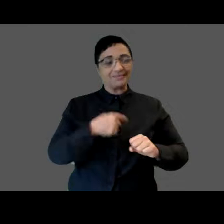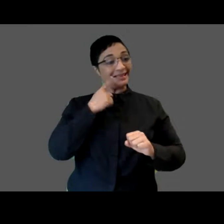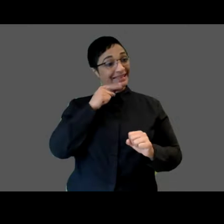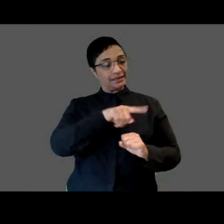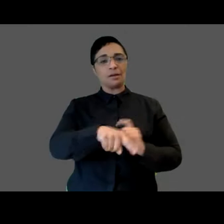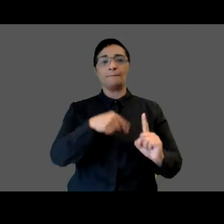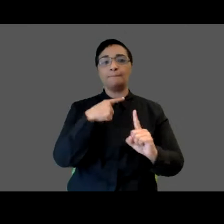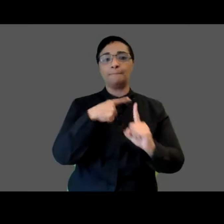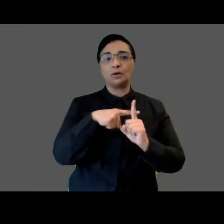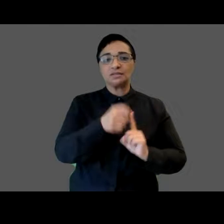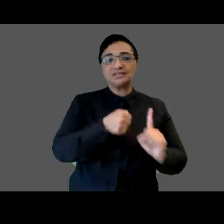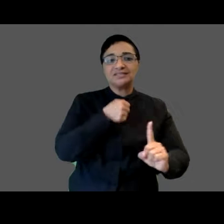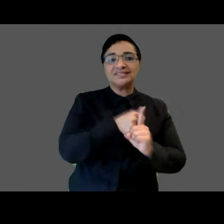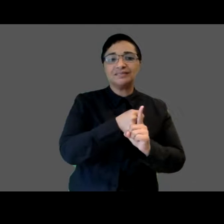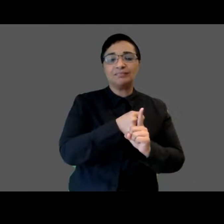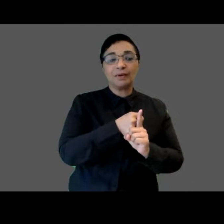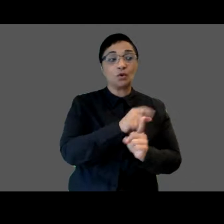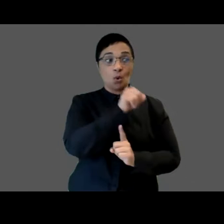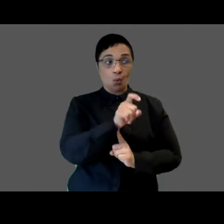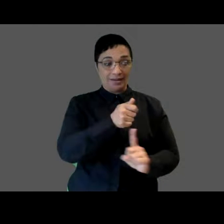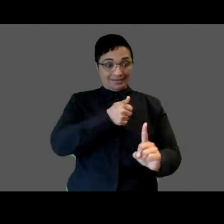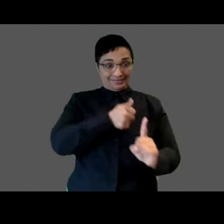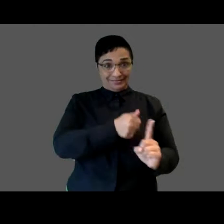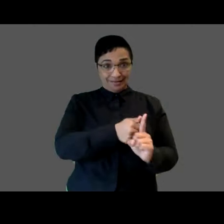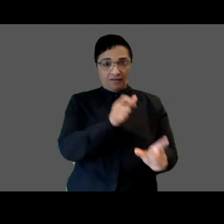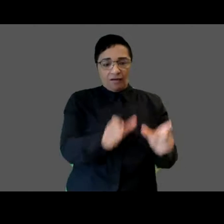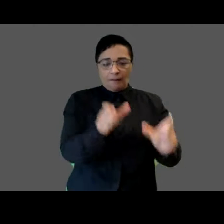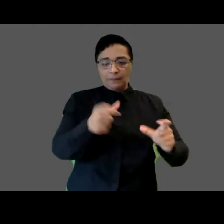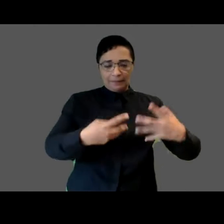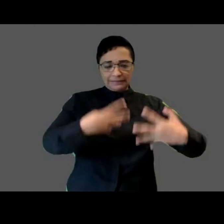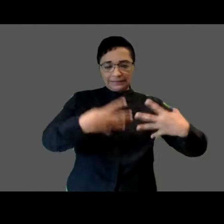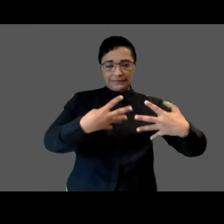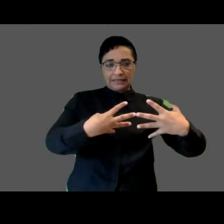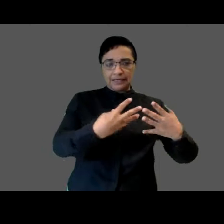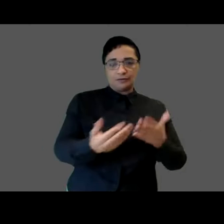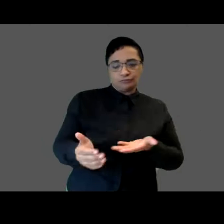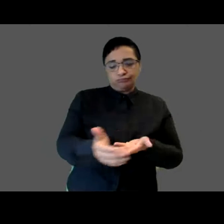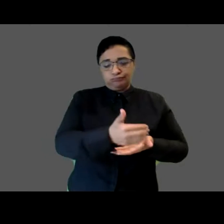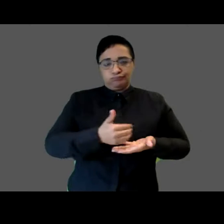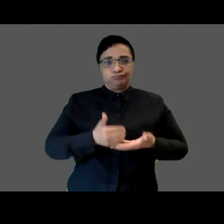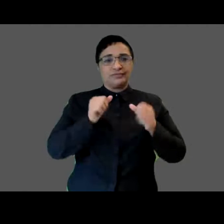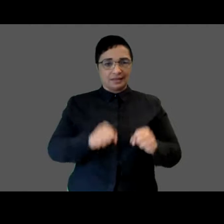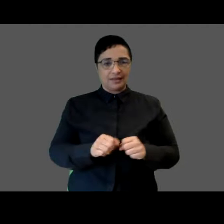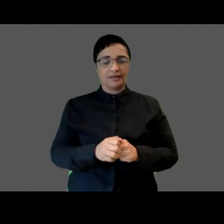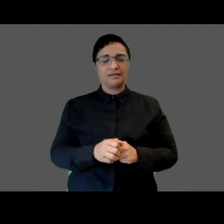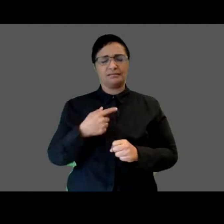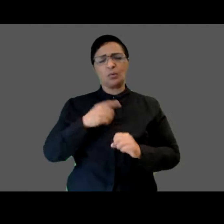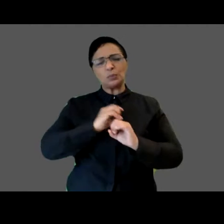in this idea for citizen generated data or we want to be very clear as a way of complementing